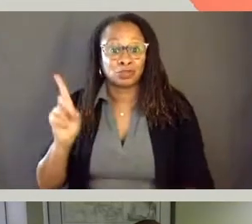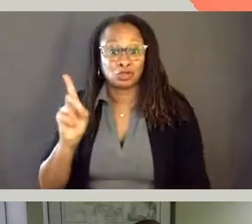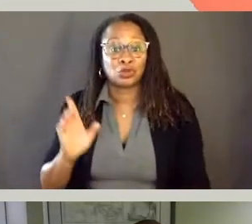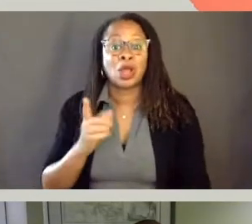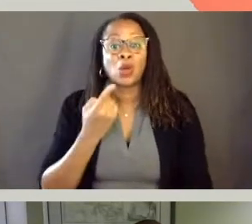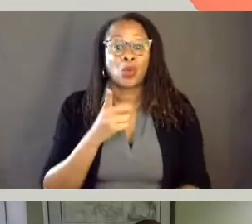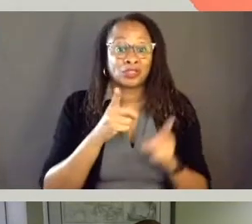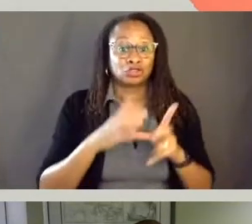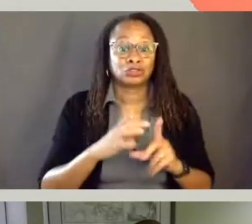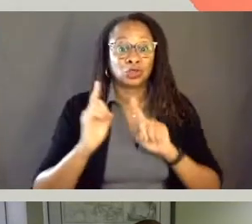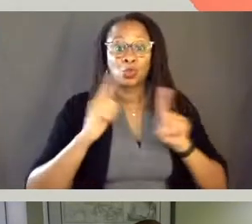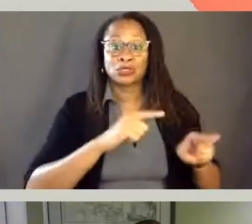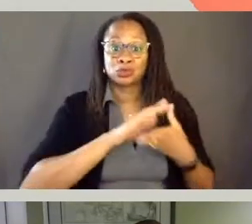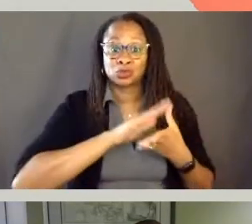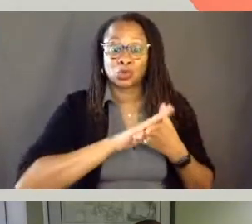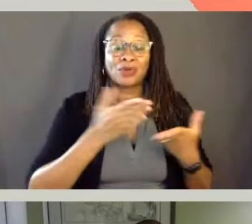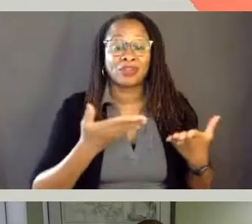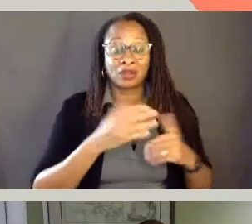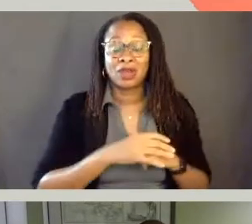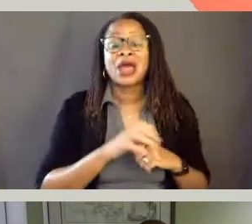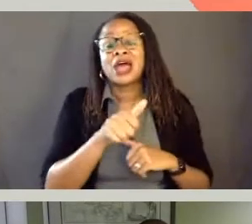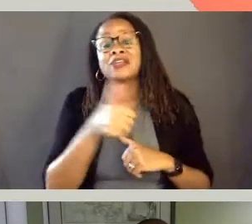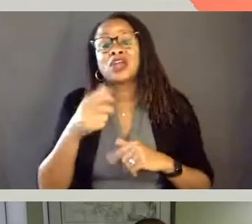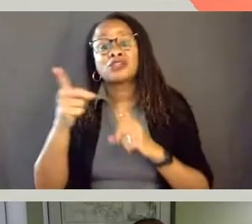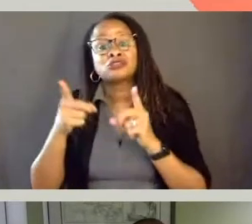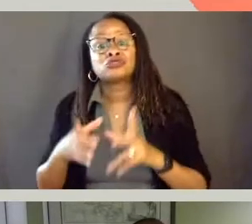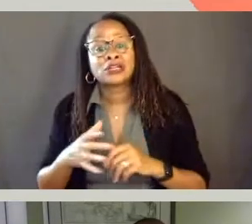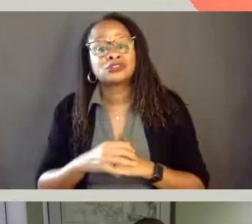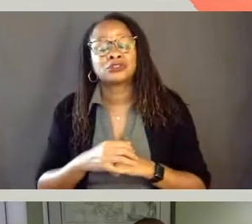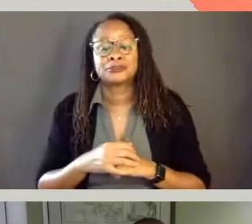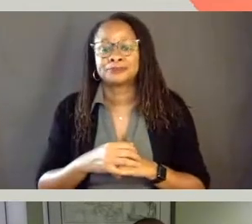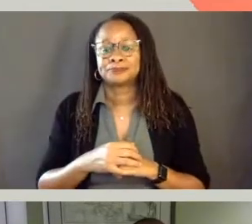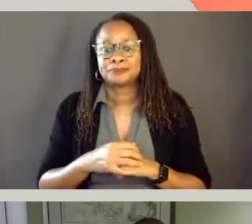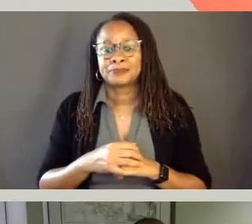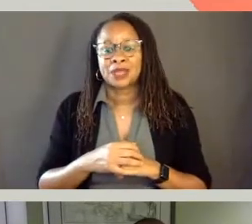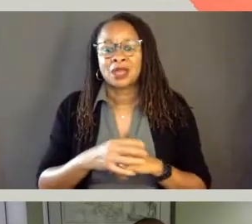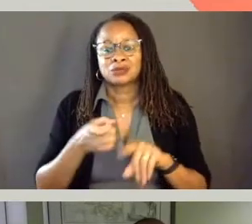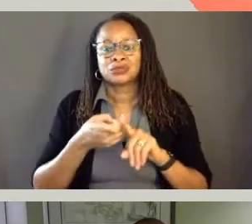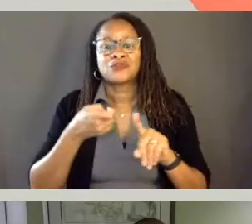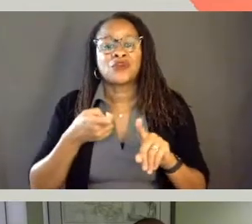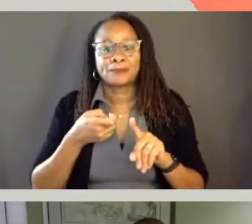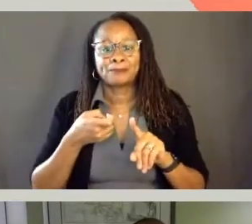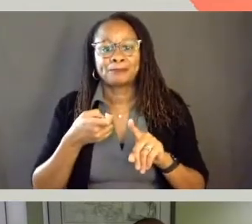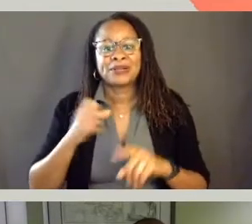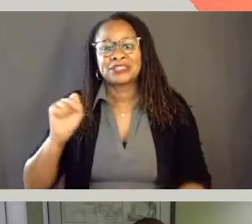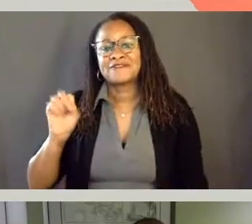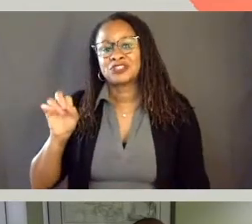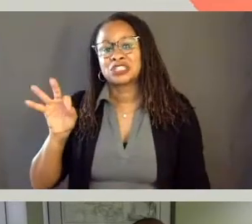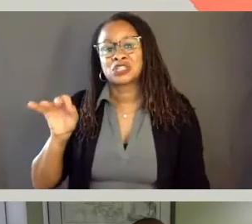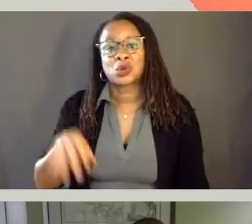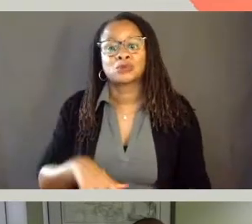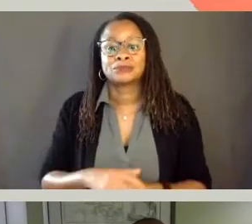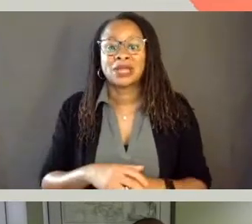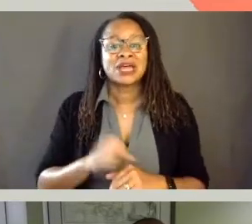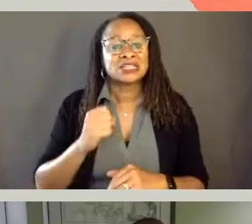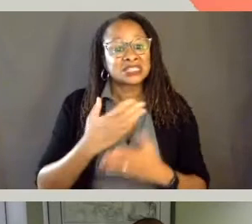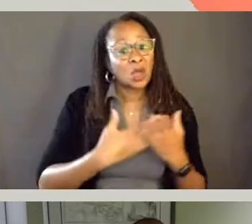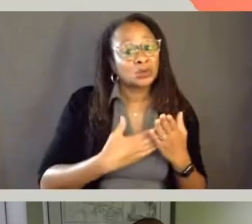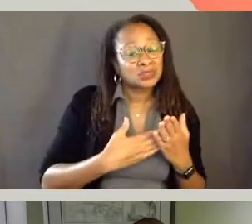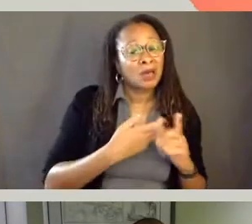One of the directors had gone to school there, and the other director is from San Francisco. Some of us were from there, some of us weren't.